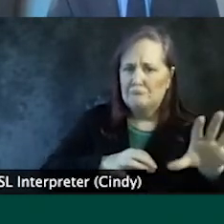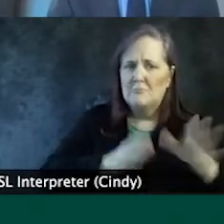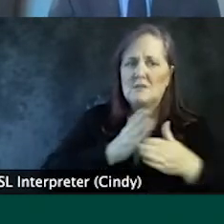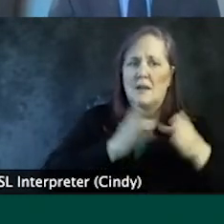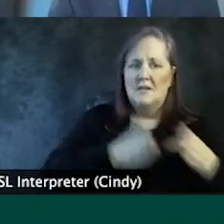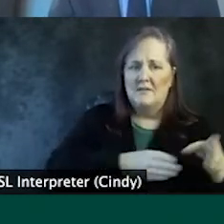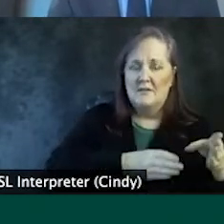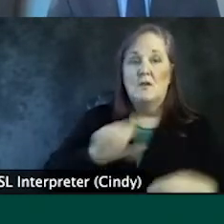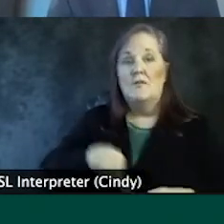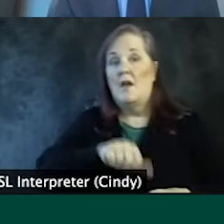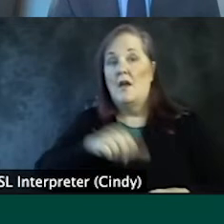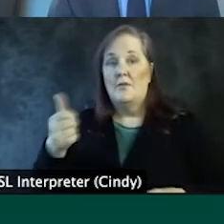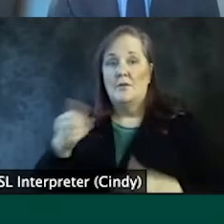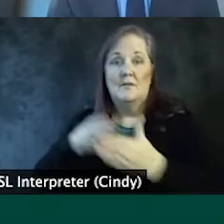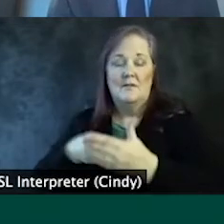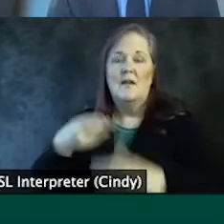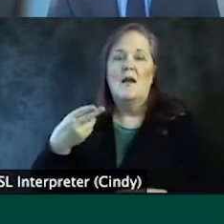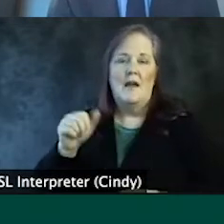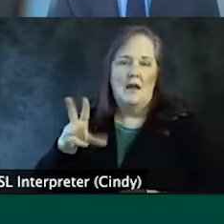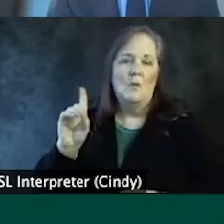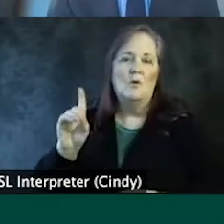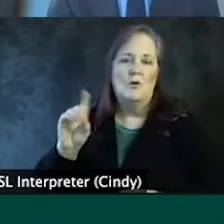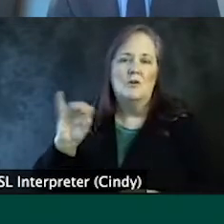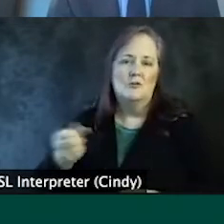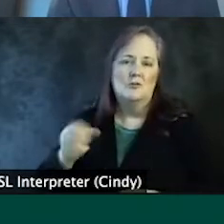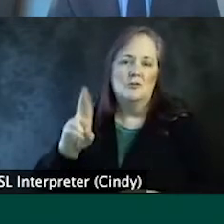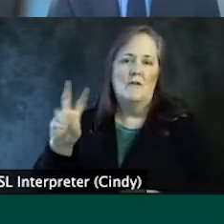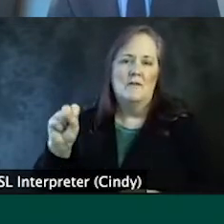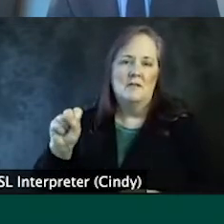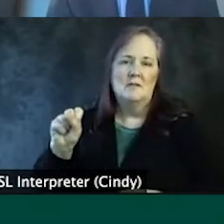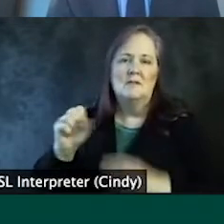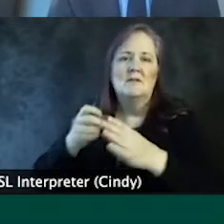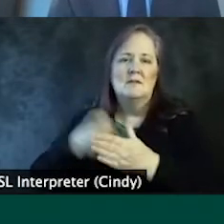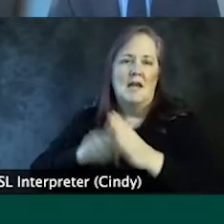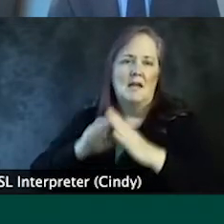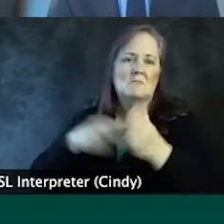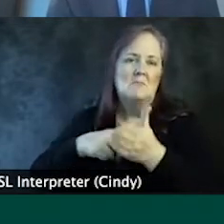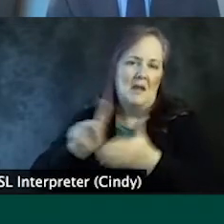and California's school financing laws. That interaction means --